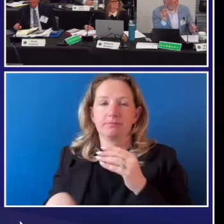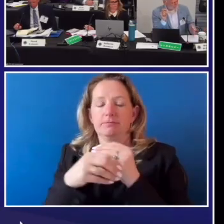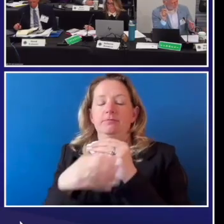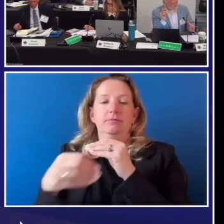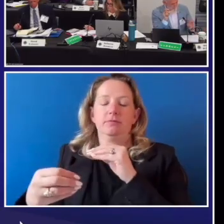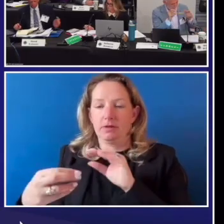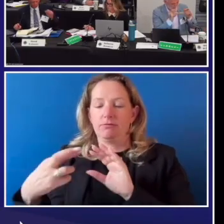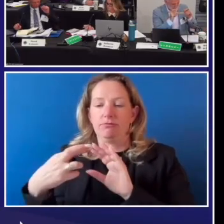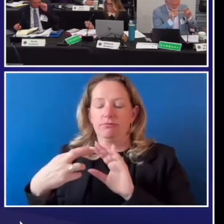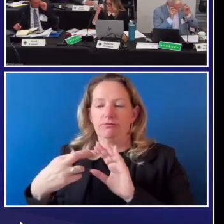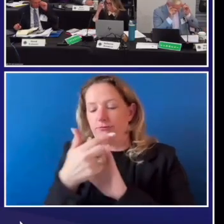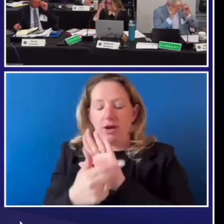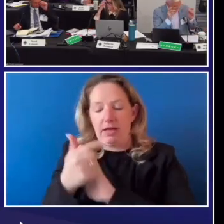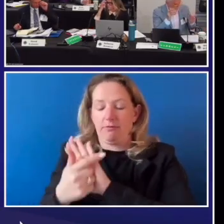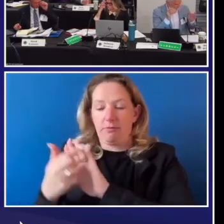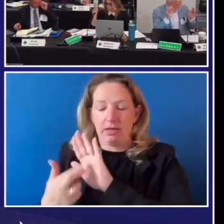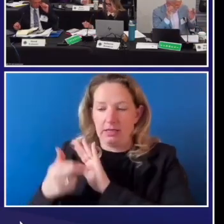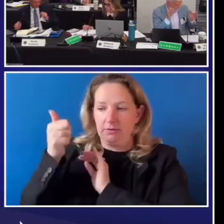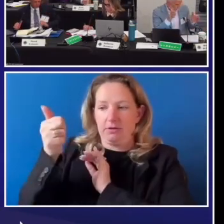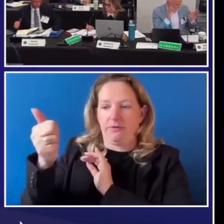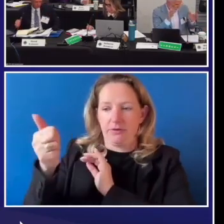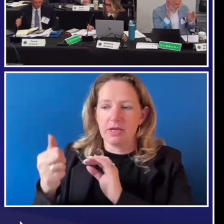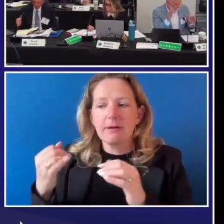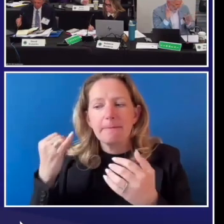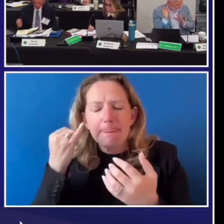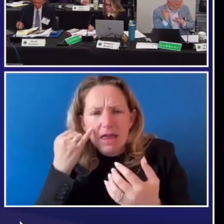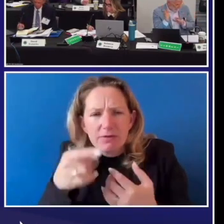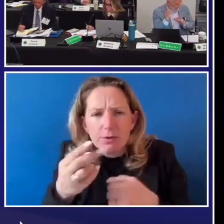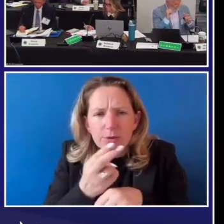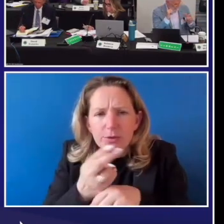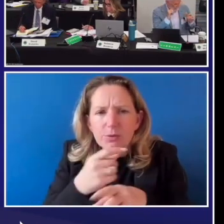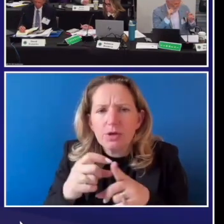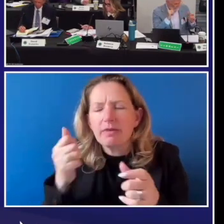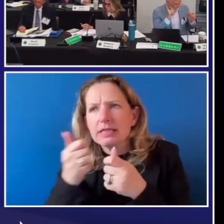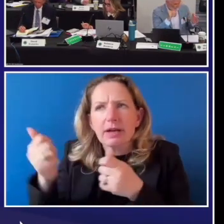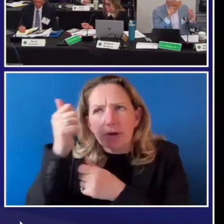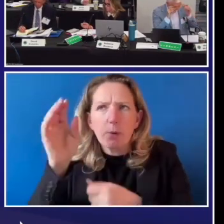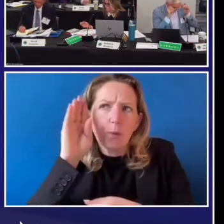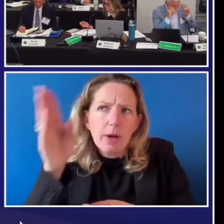like the secretary will or will not consider, is, is, is